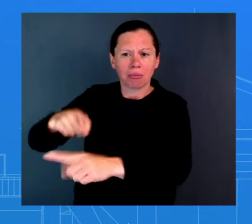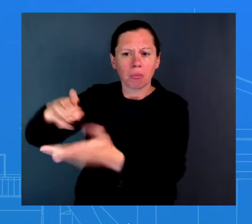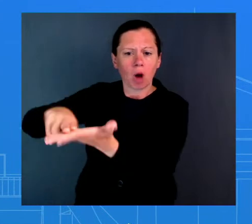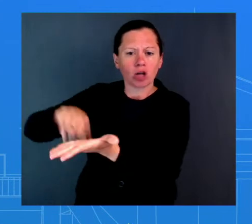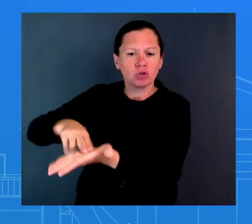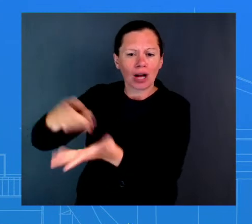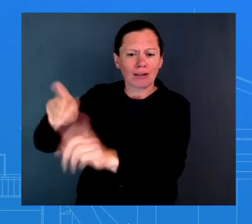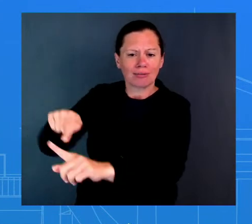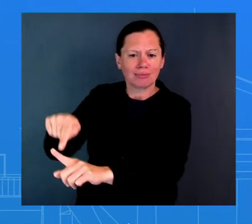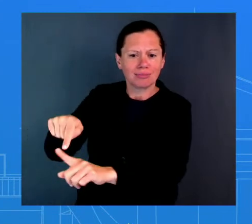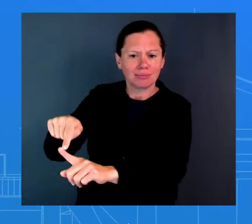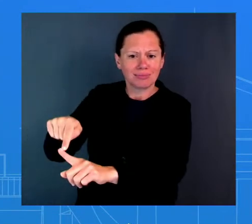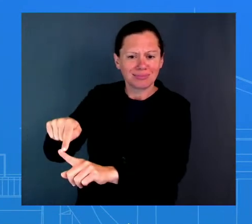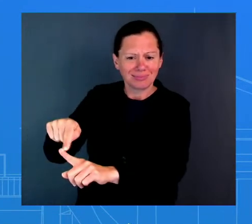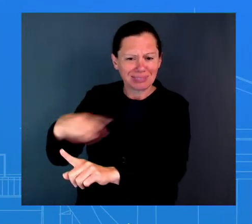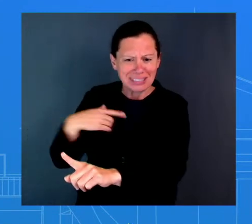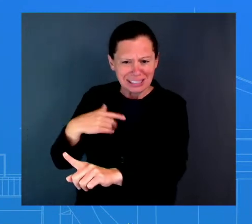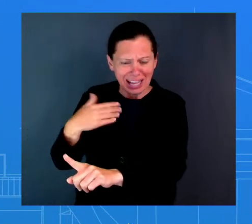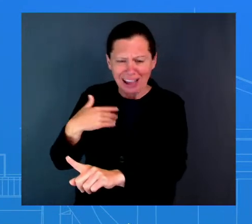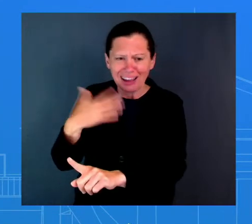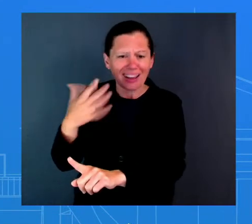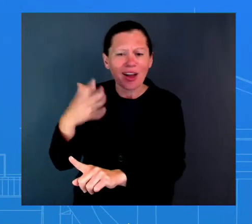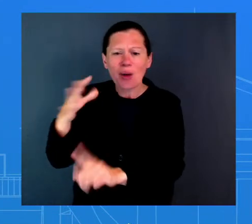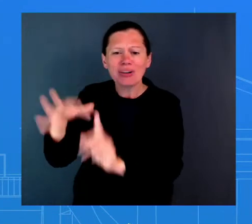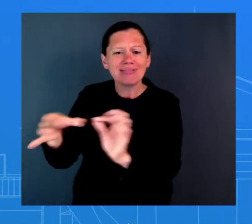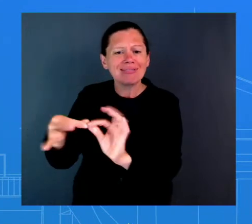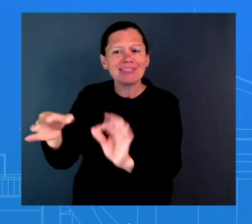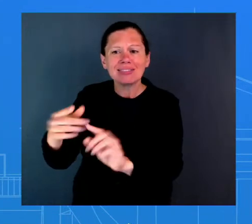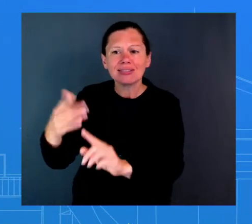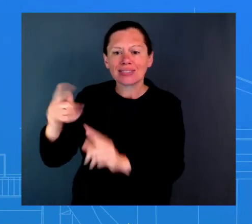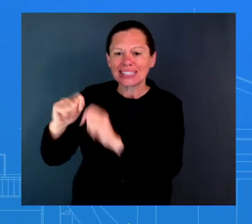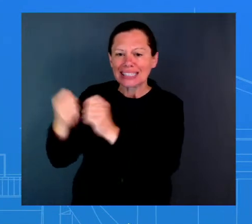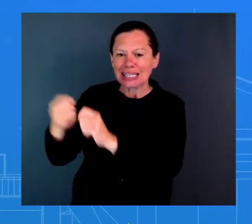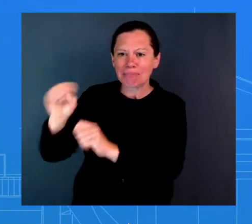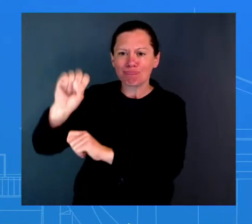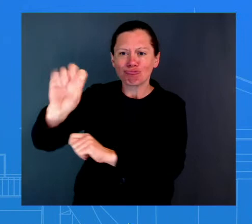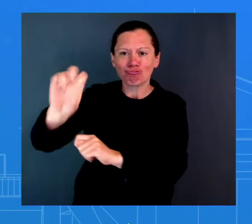from his team on what is going -- where -- what's going on or where the negotiations are.